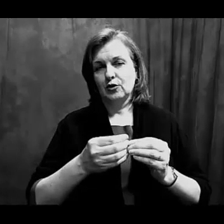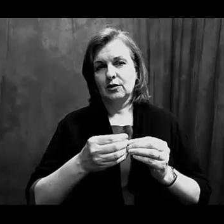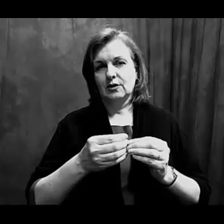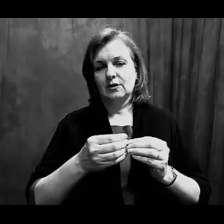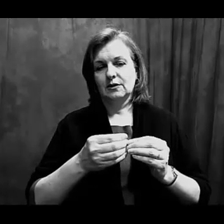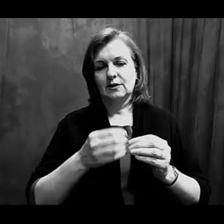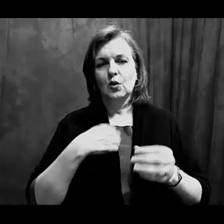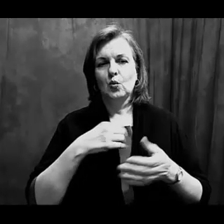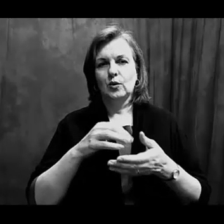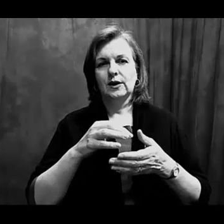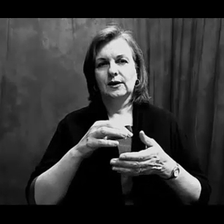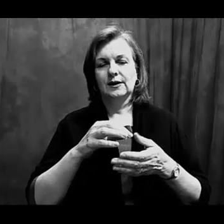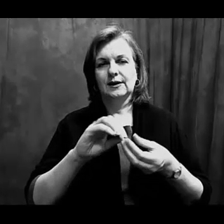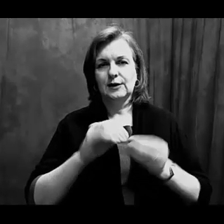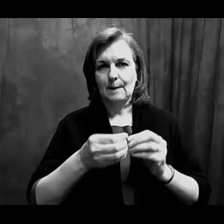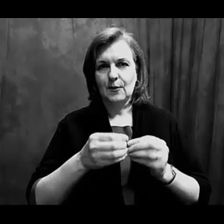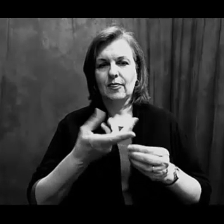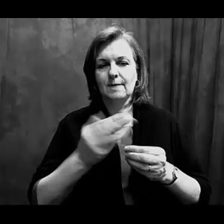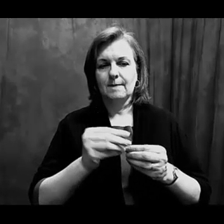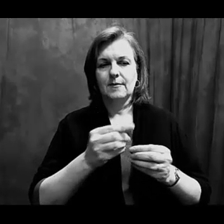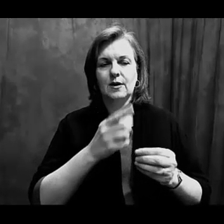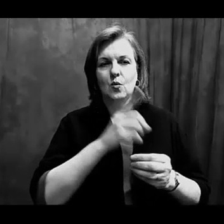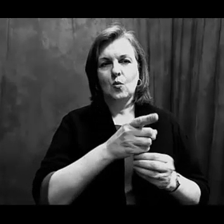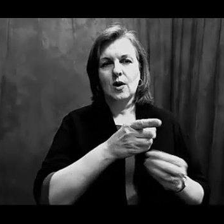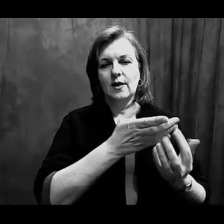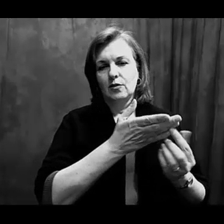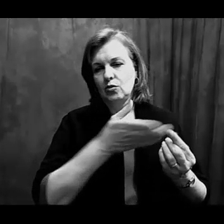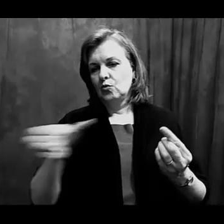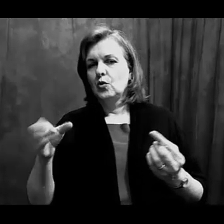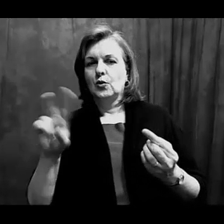1 through 22 for you